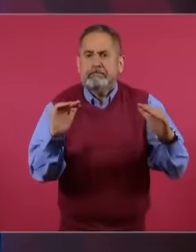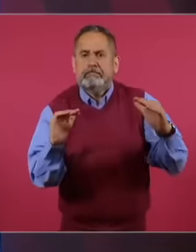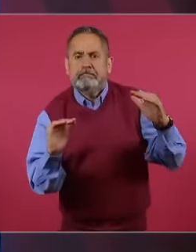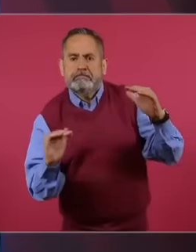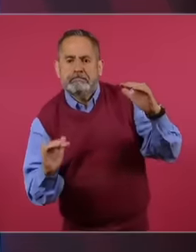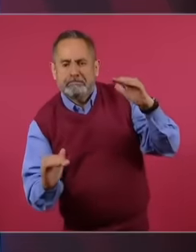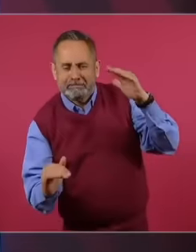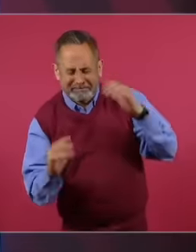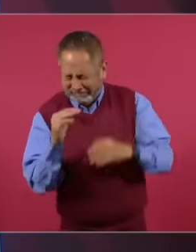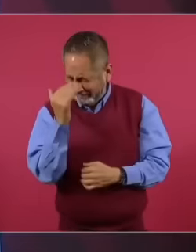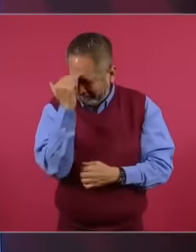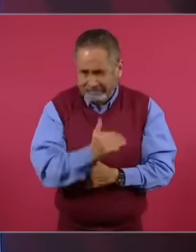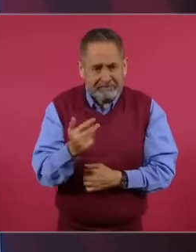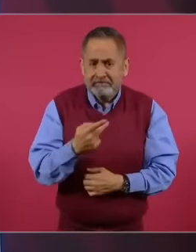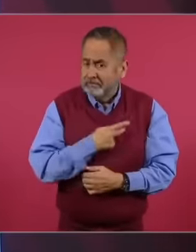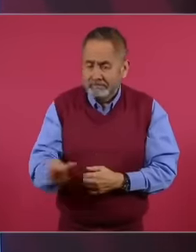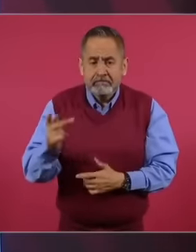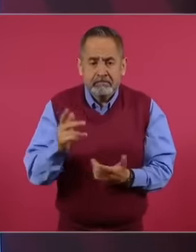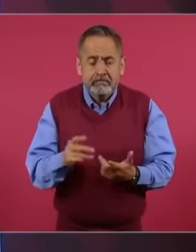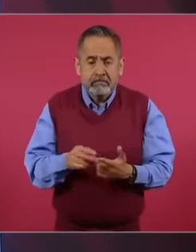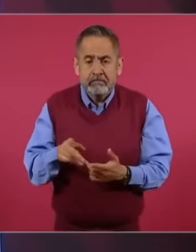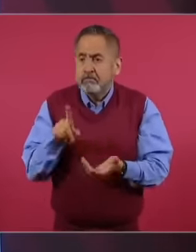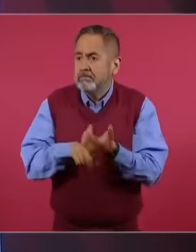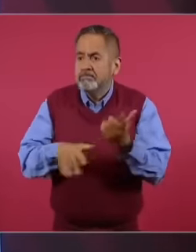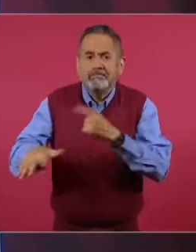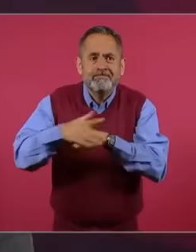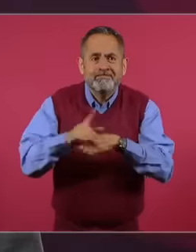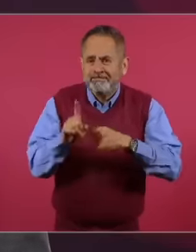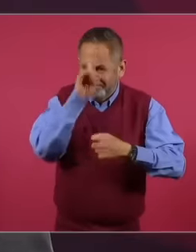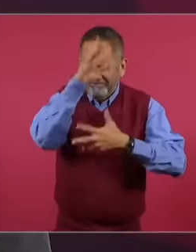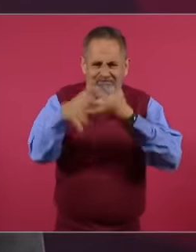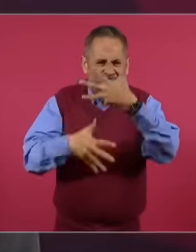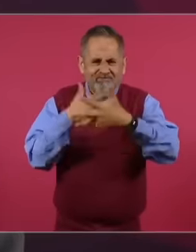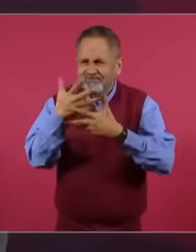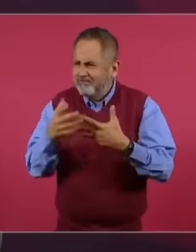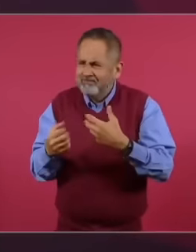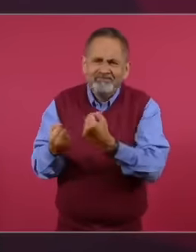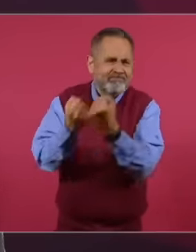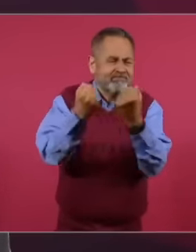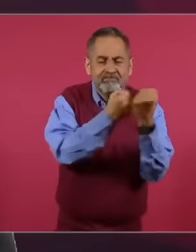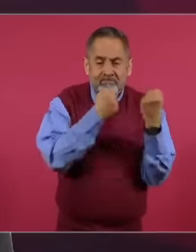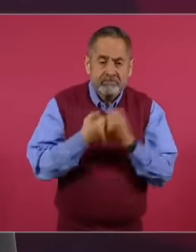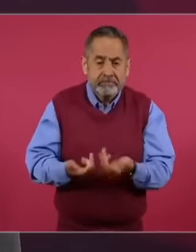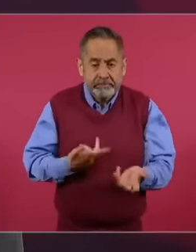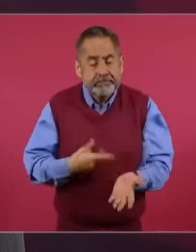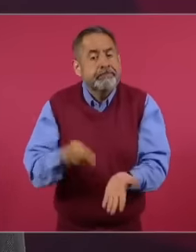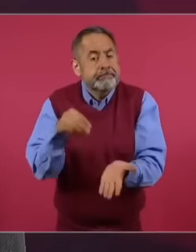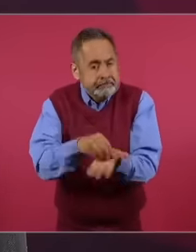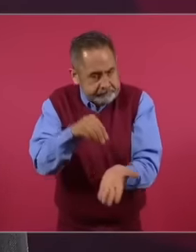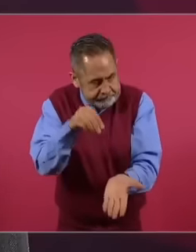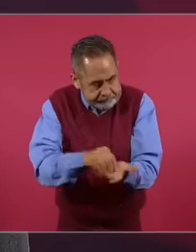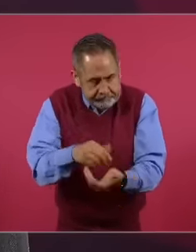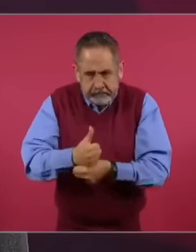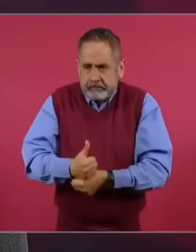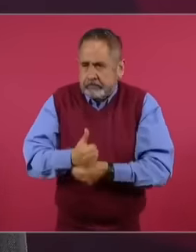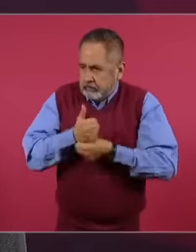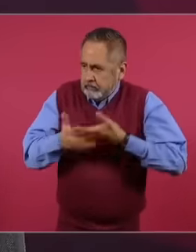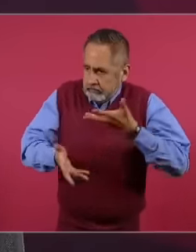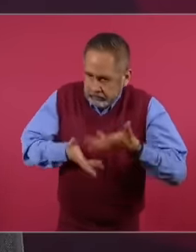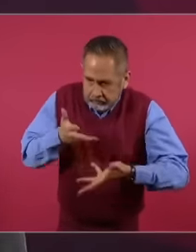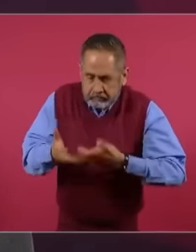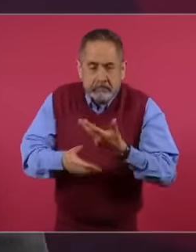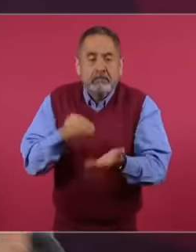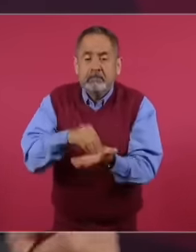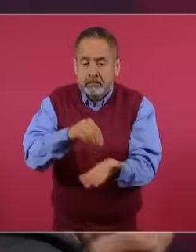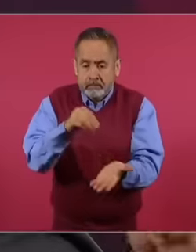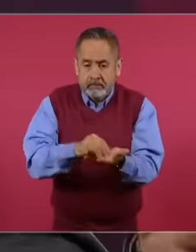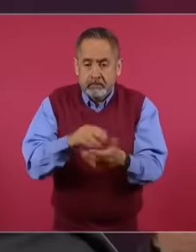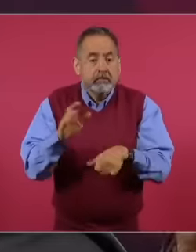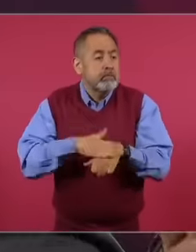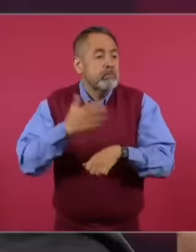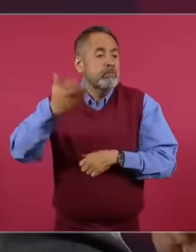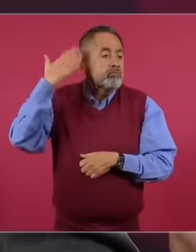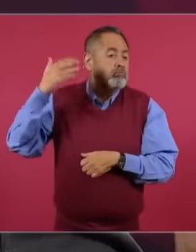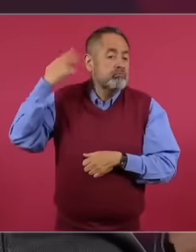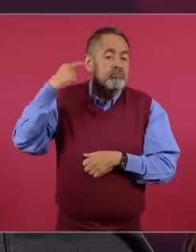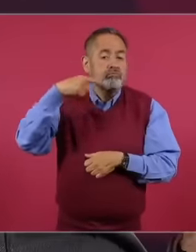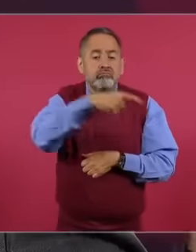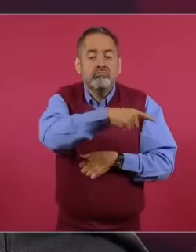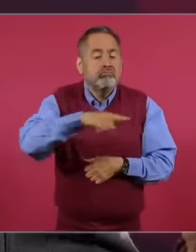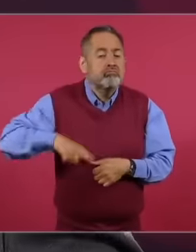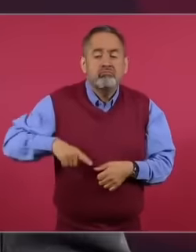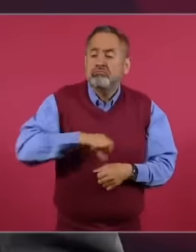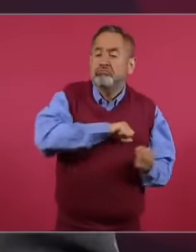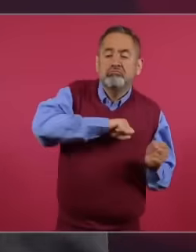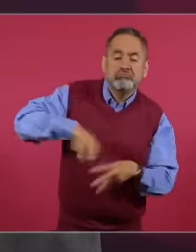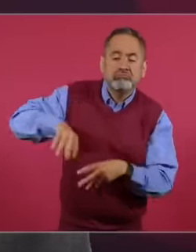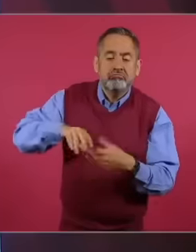social inequality, and violence that we are still suffering from because of the abandonment of the people, because of the abandonment of the